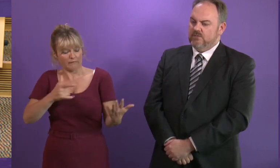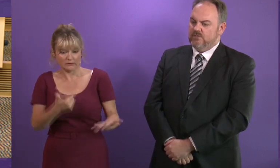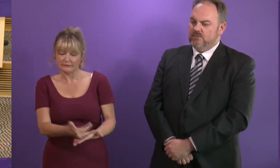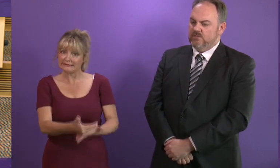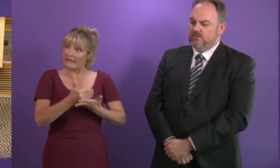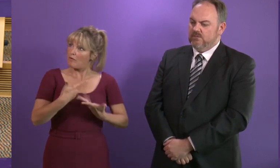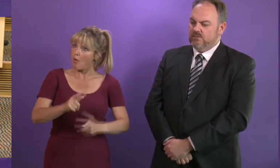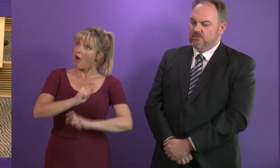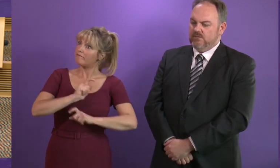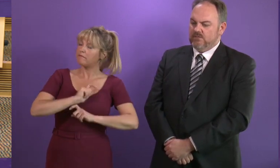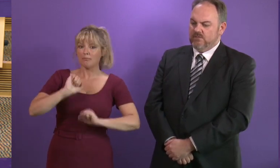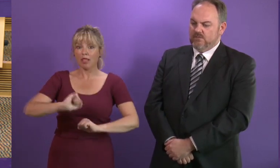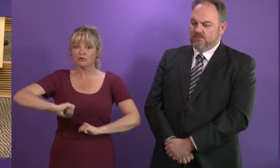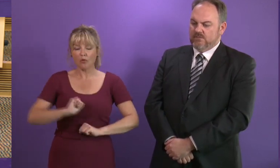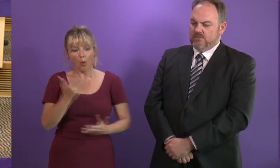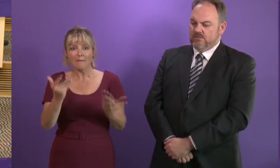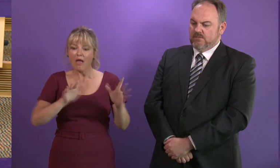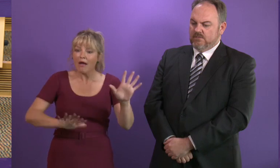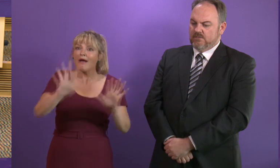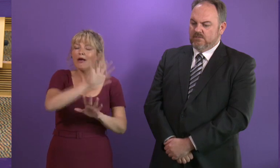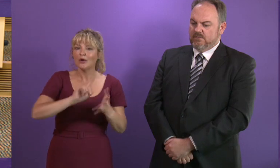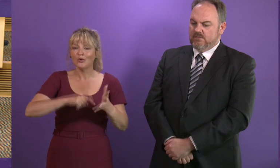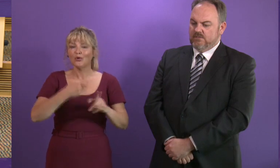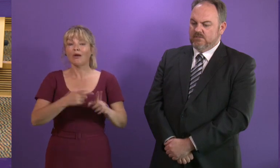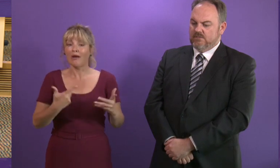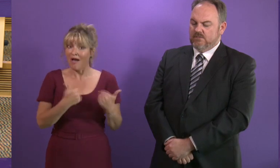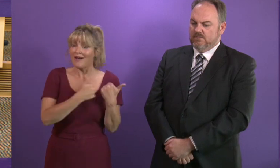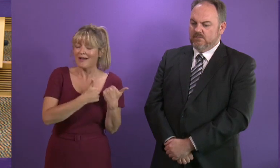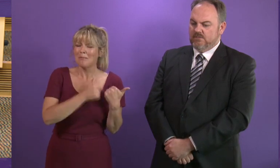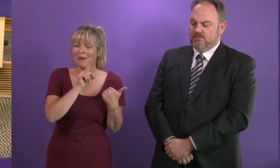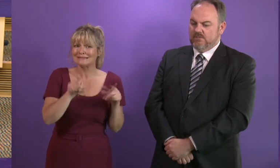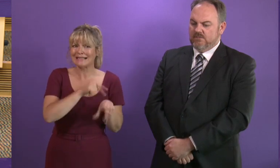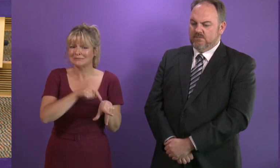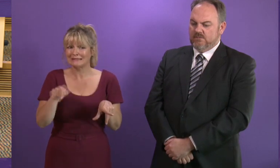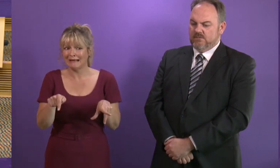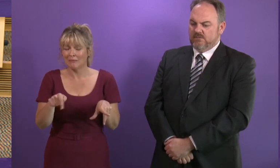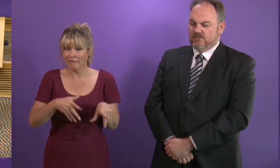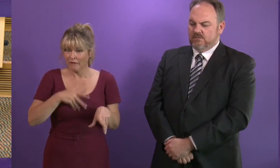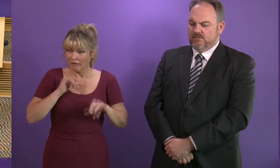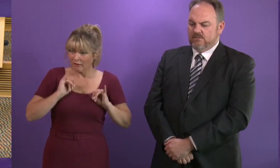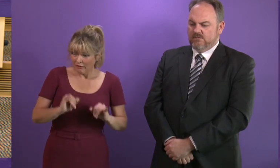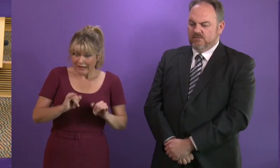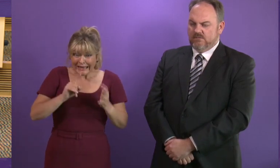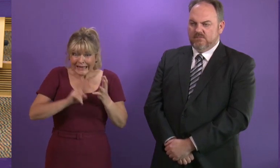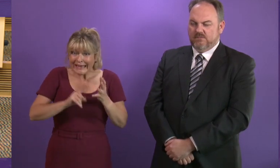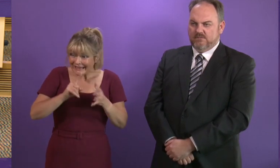parts of the UK, I found it distressing that EU nationals in any part of the UK do not feel safe and comfortable.